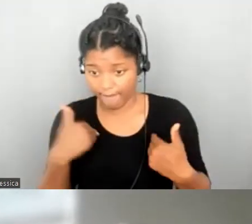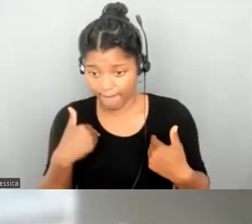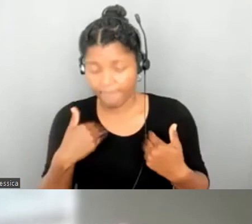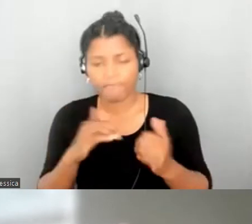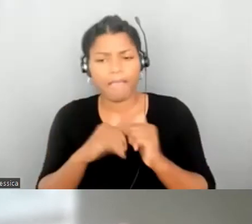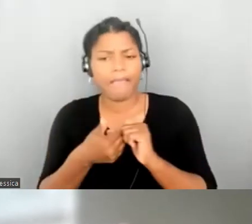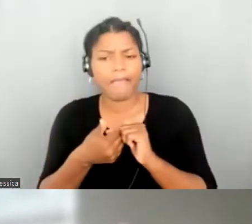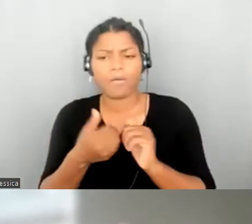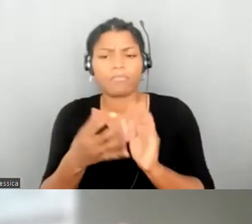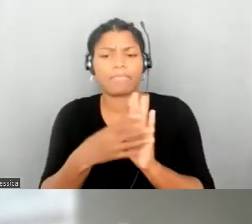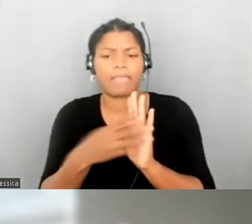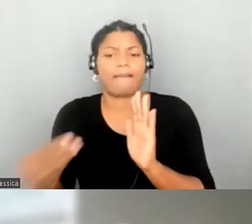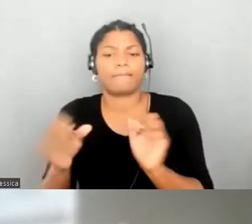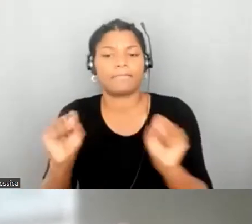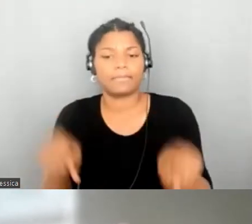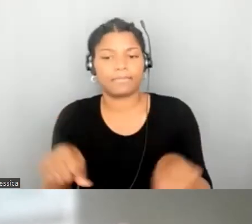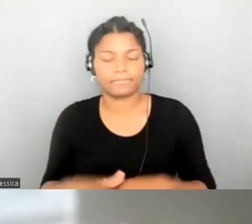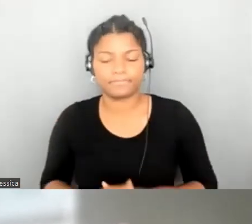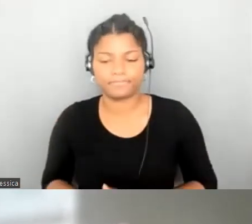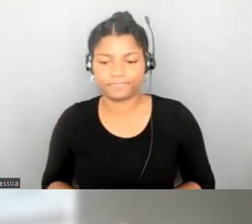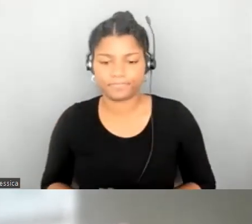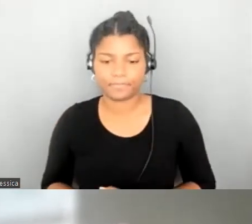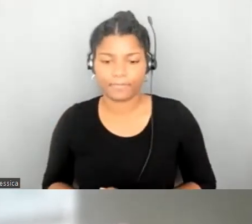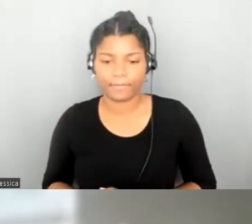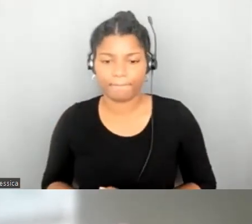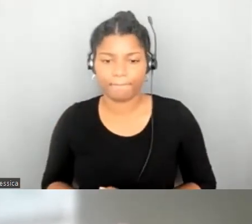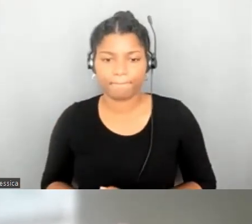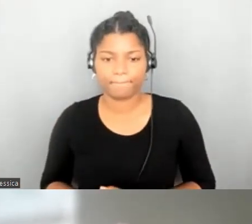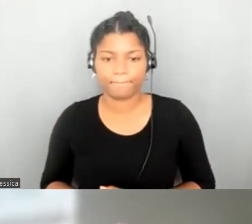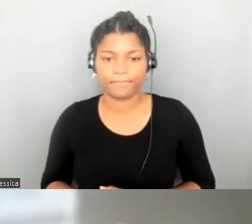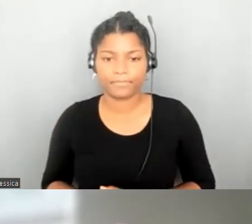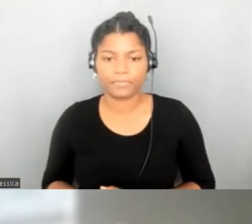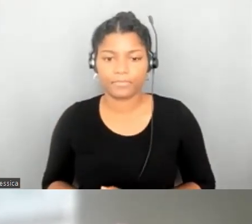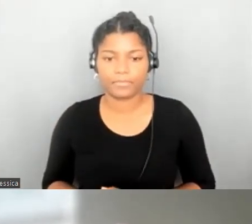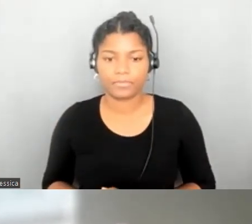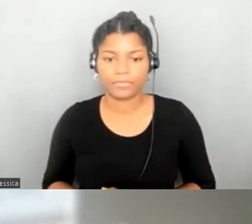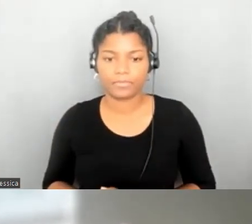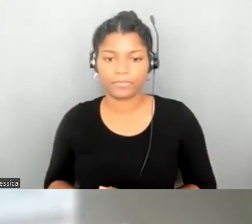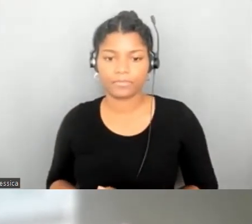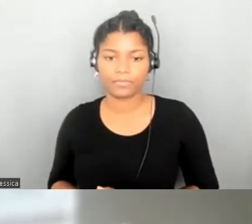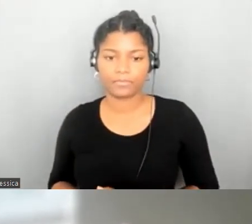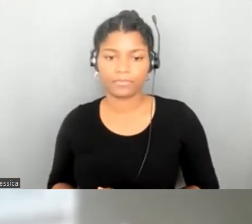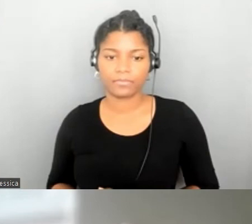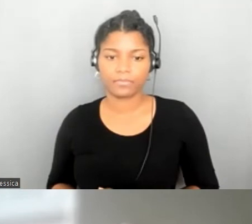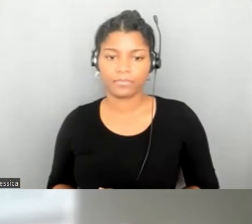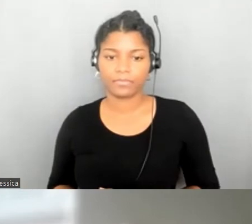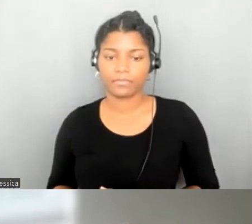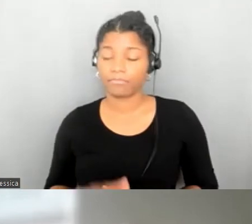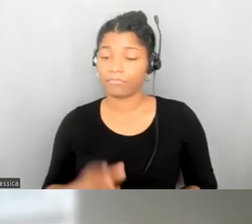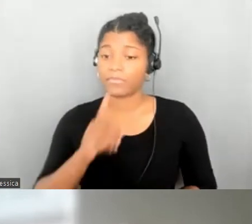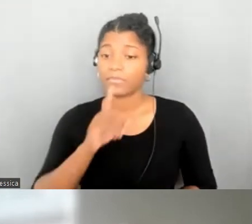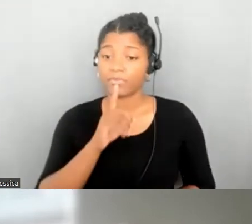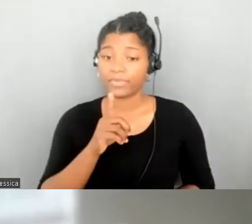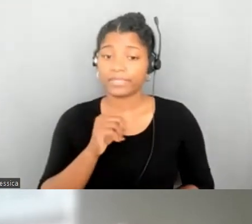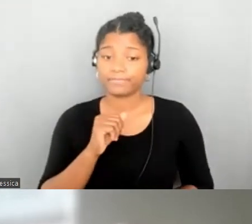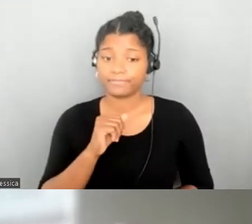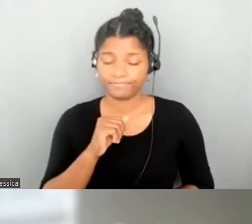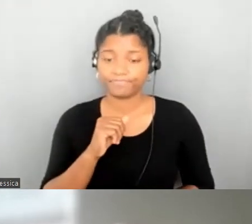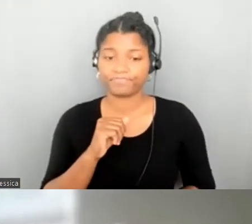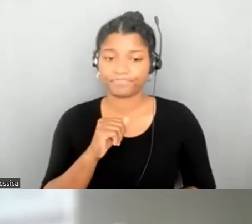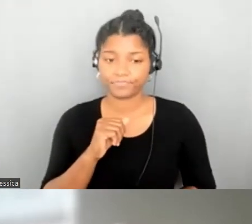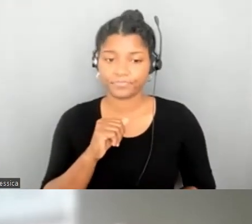I will start with something right off the top, and this is almost verbatim how